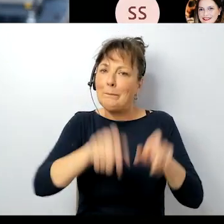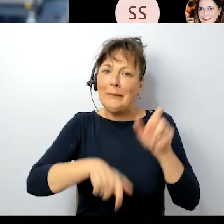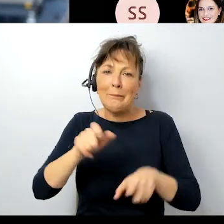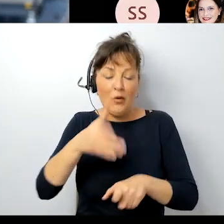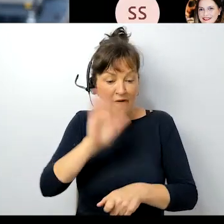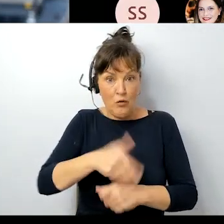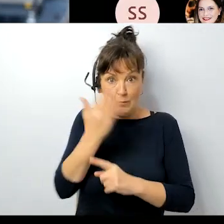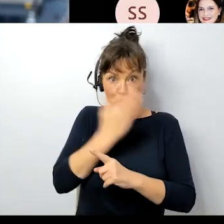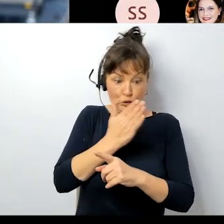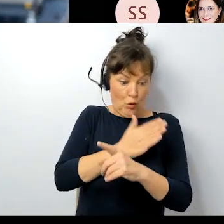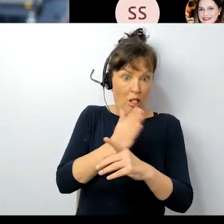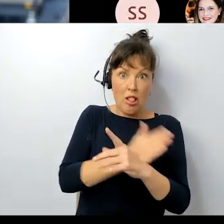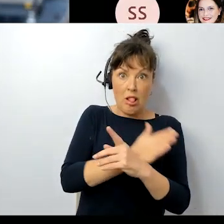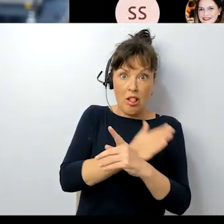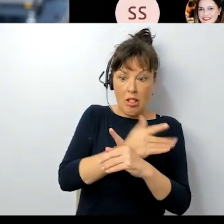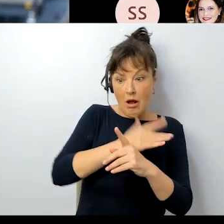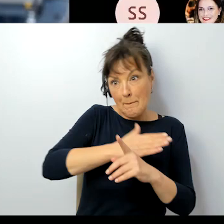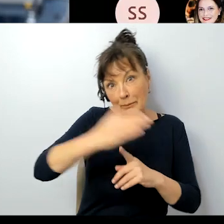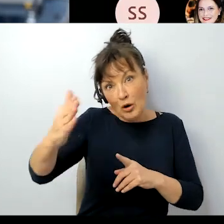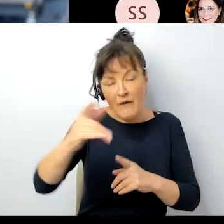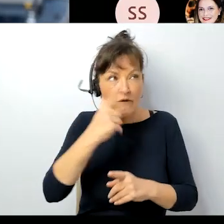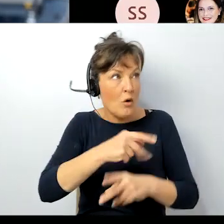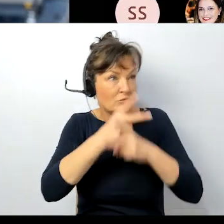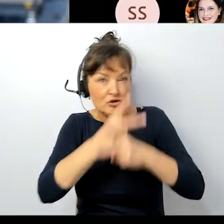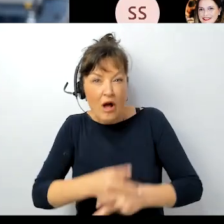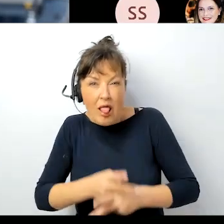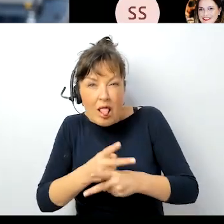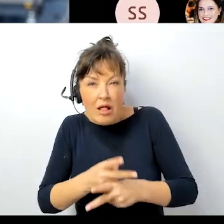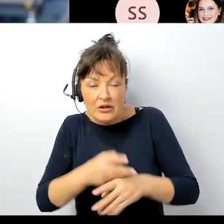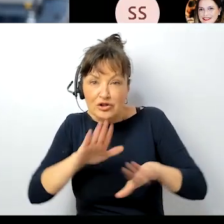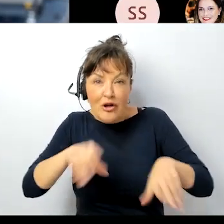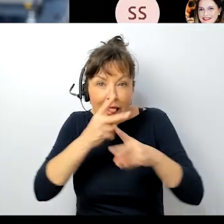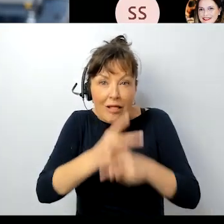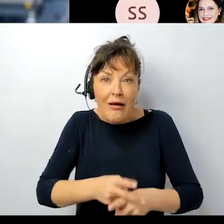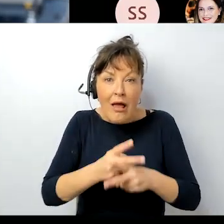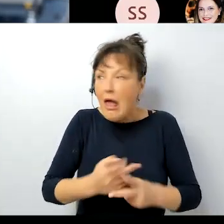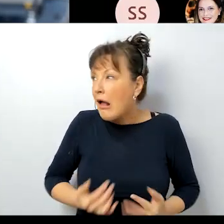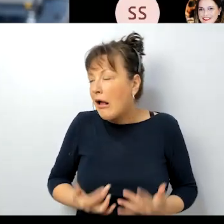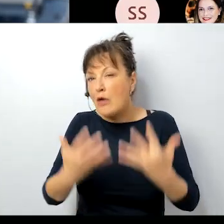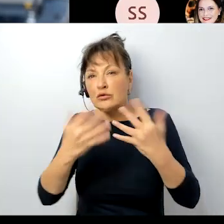Diverse opportunities exist from school age and beyond, across a wide range of sectors,